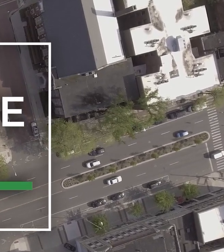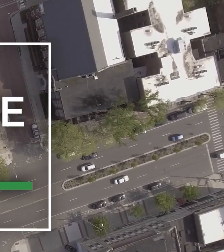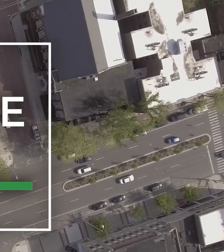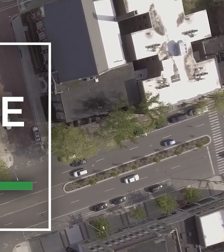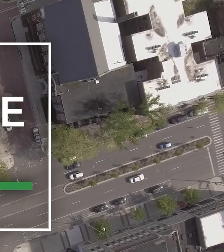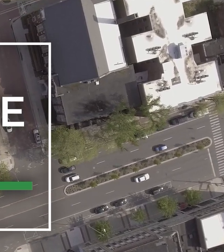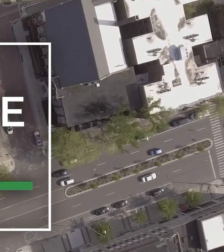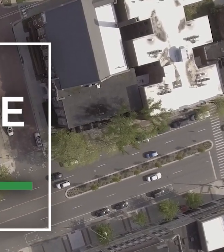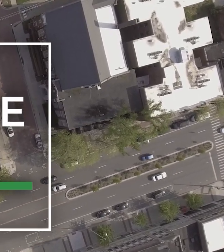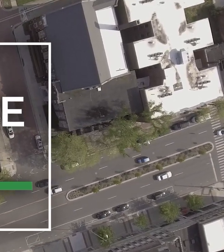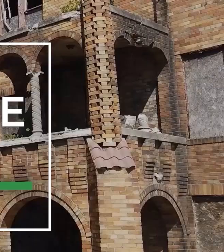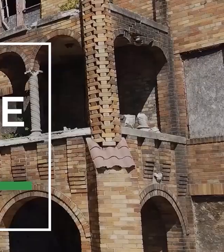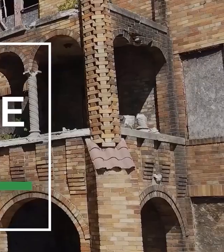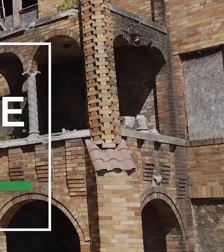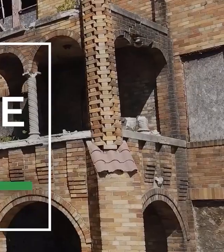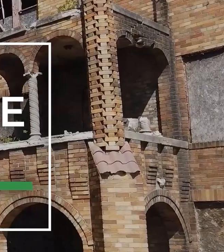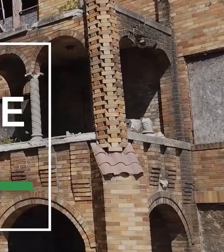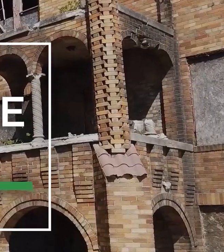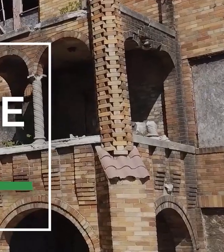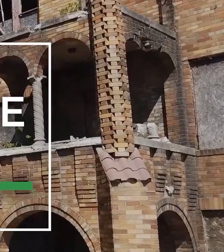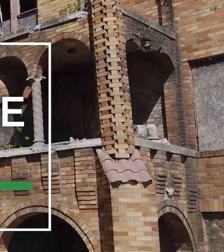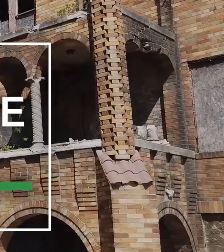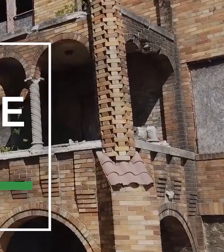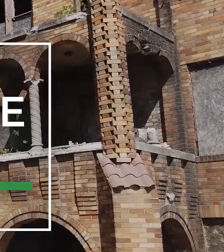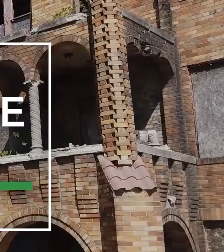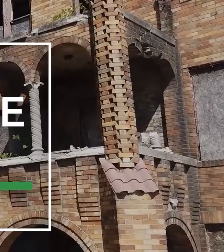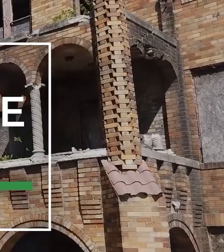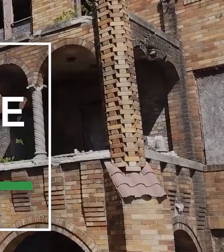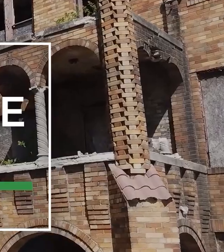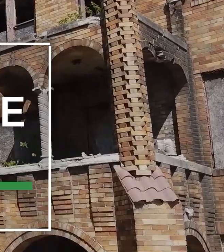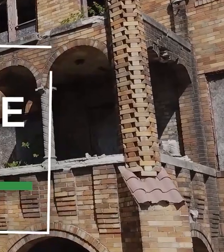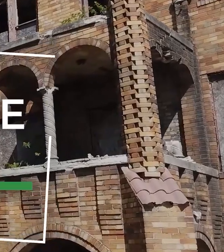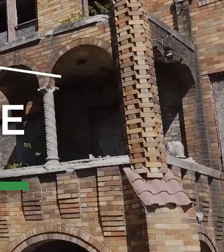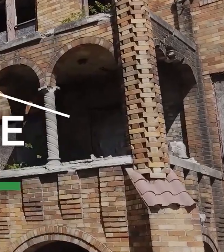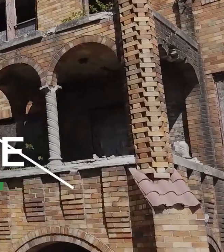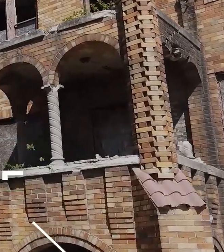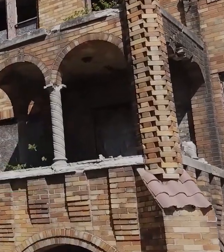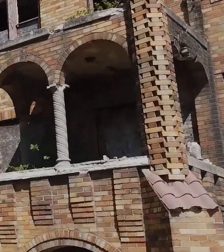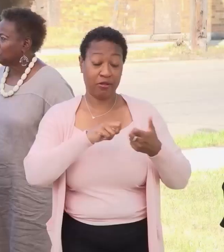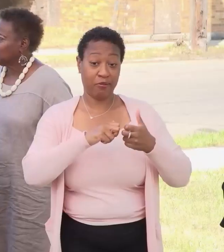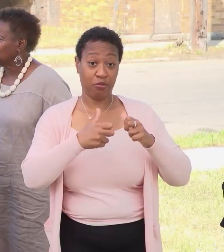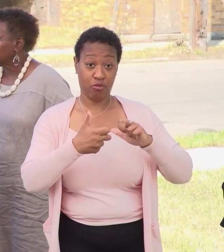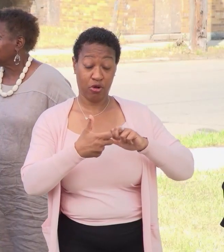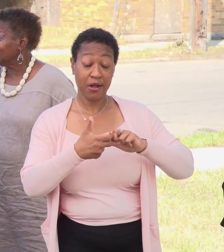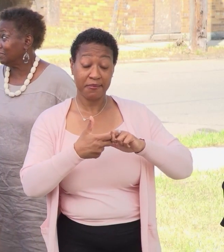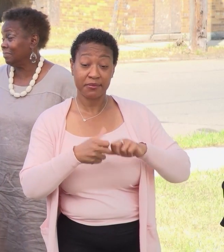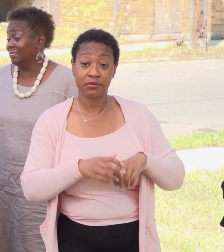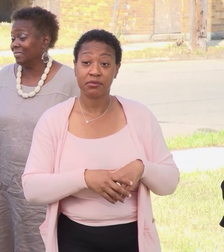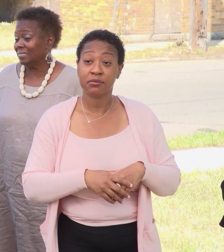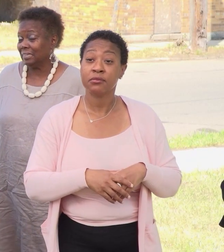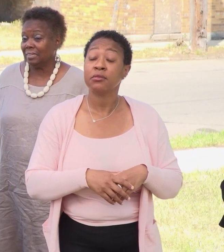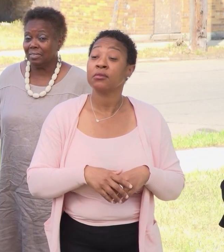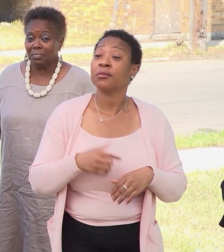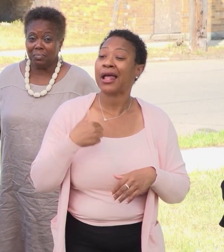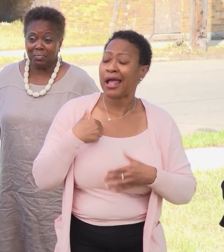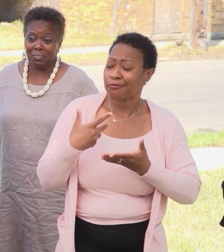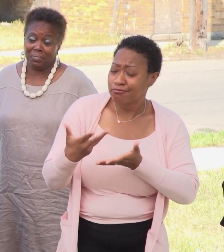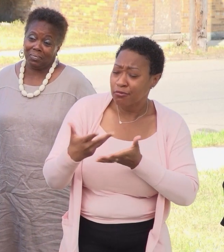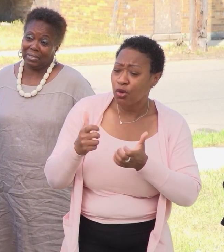PROBLEM AND TIME IS OF THE ESSENCE TO START SOLVING IT AND I SAT WITH COUNCIL MEMBER MARY WATERS AND THIS IS AN